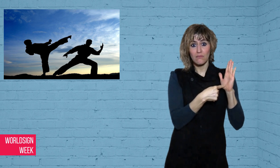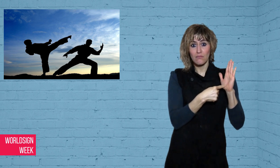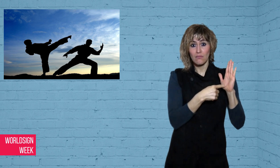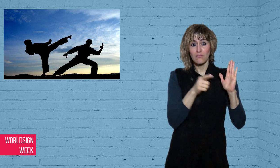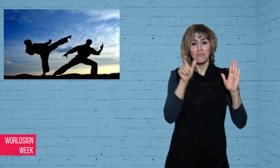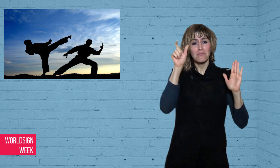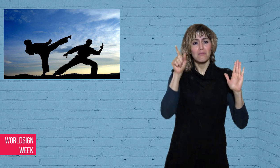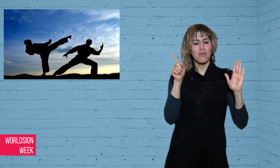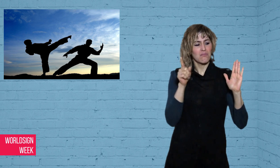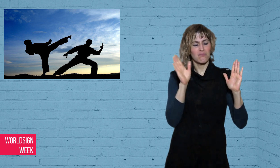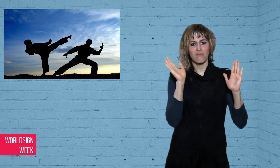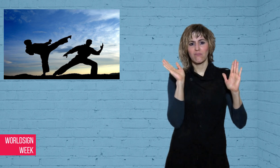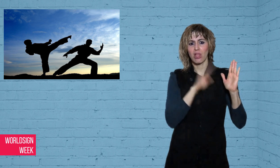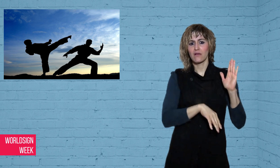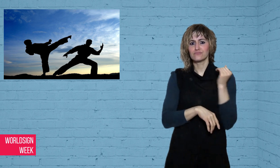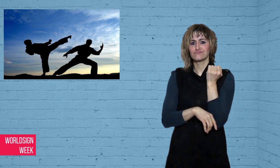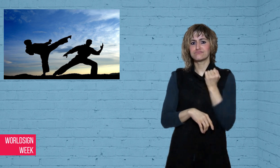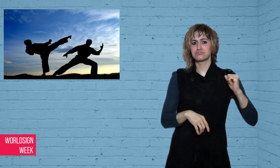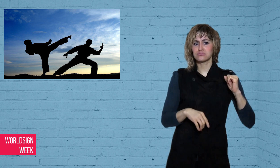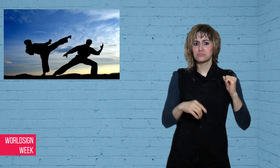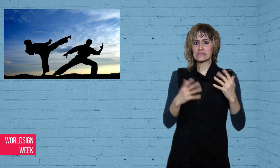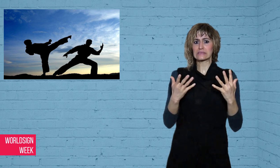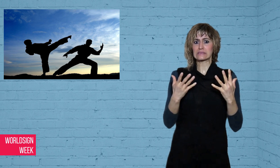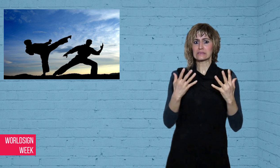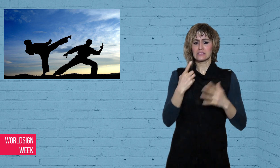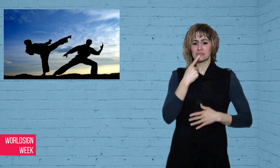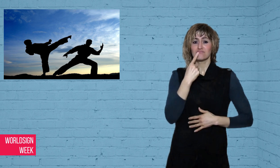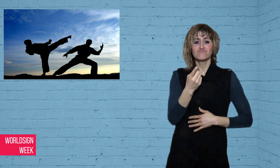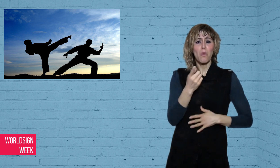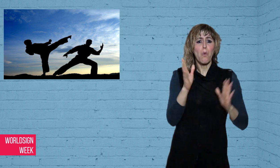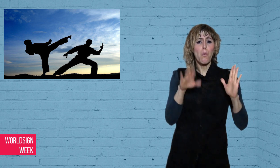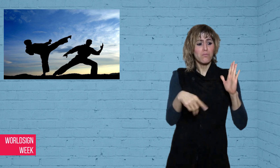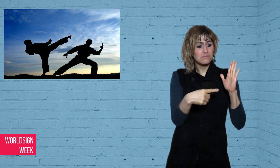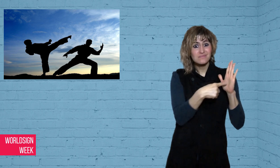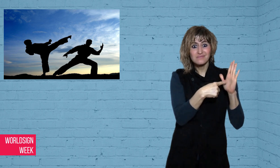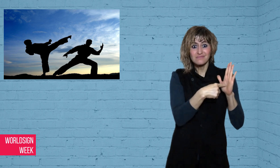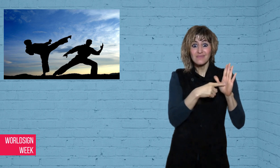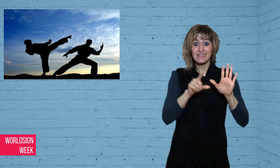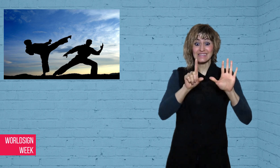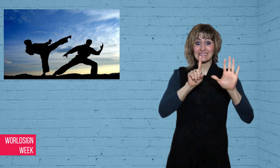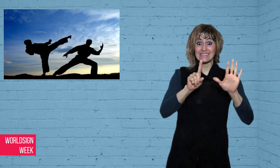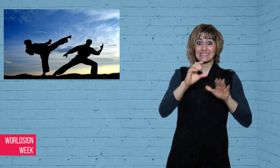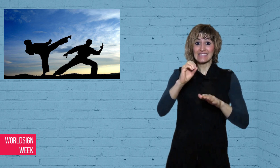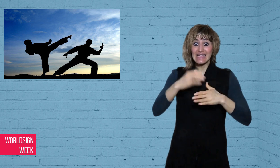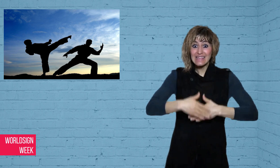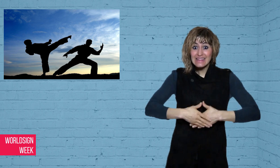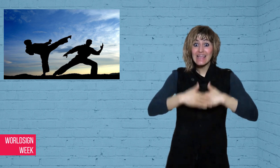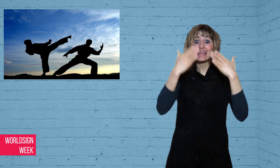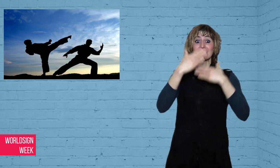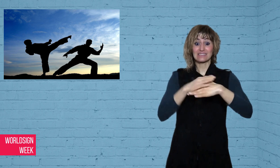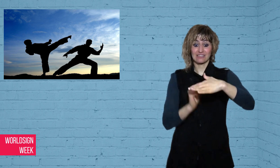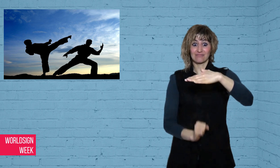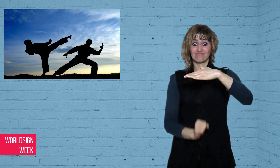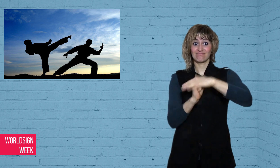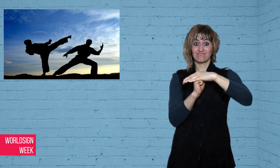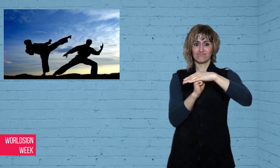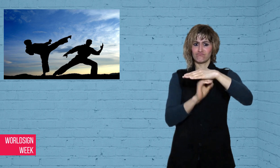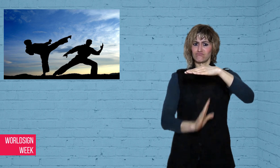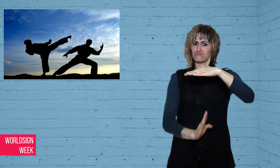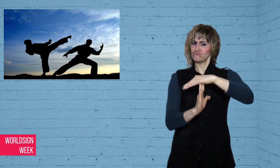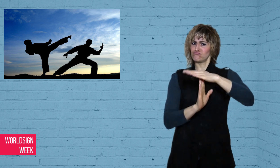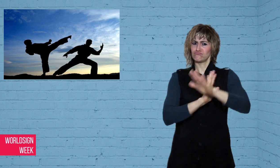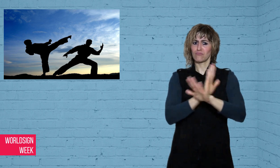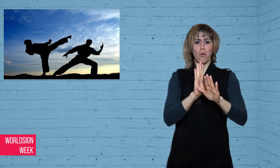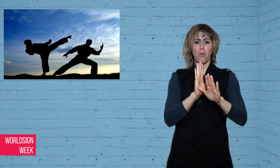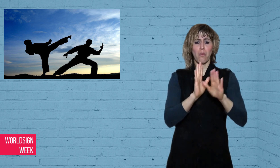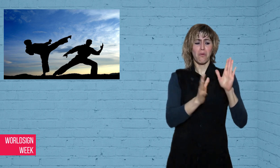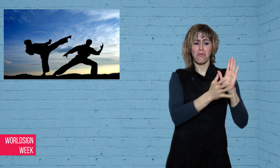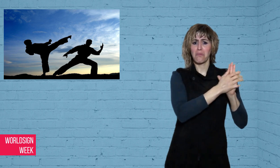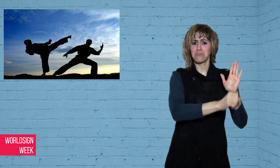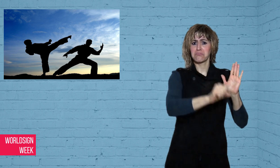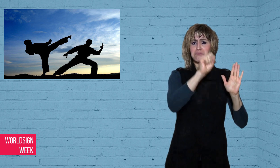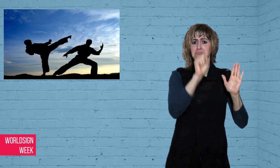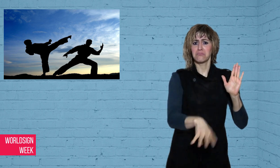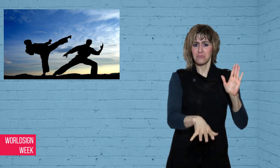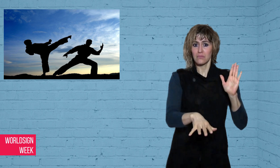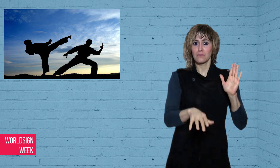declaring “the 60-day limit will be gone”.